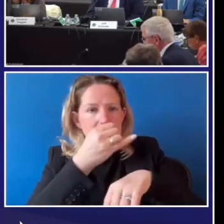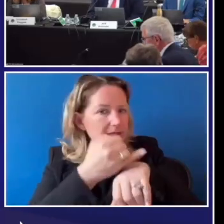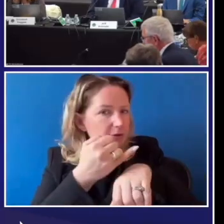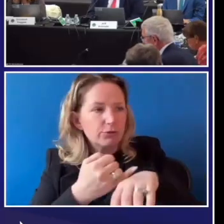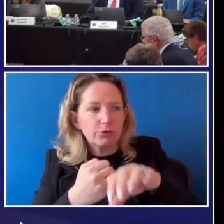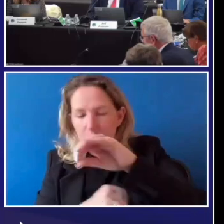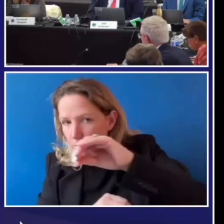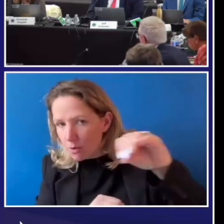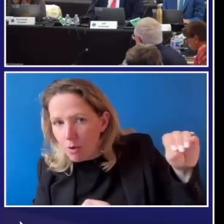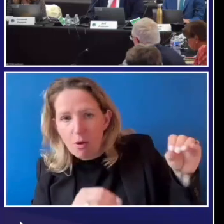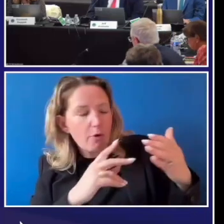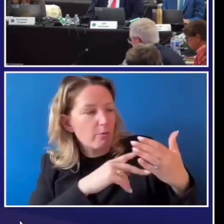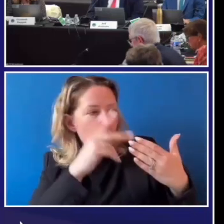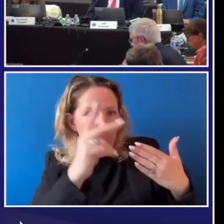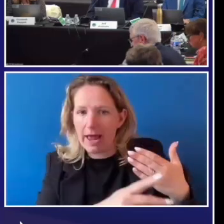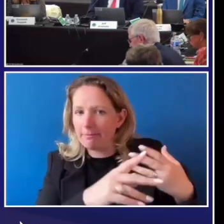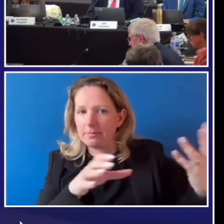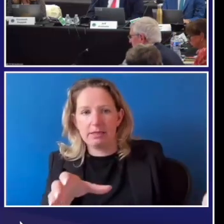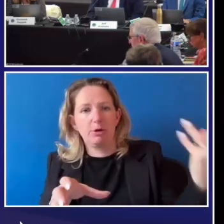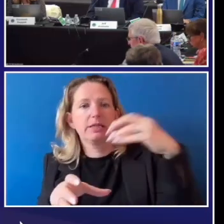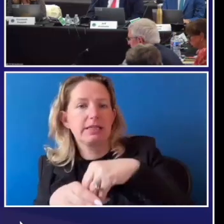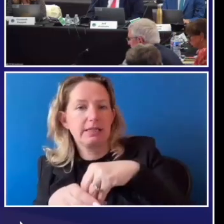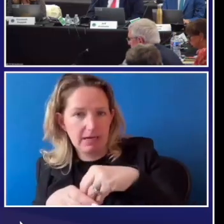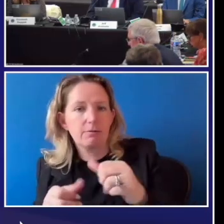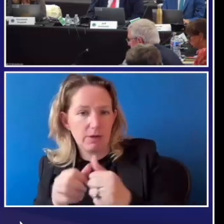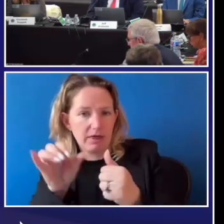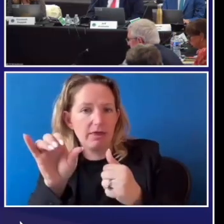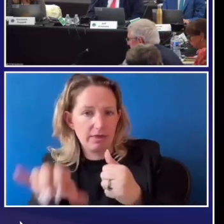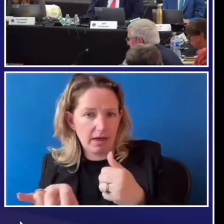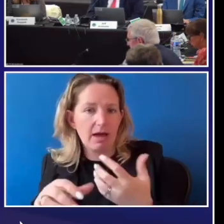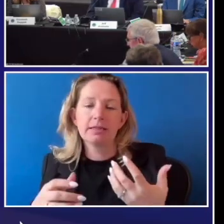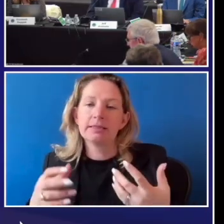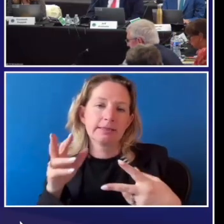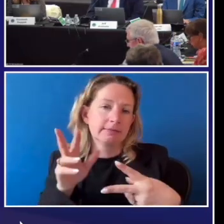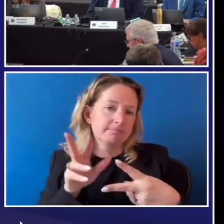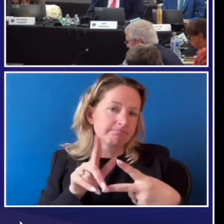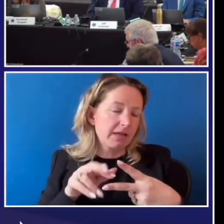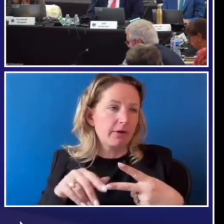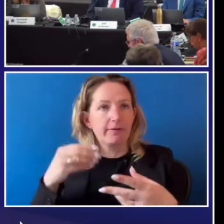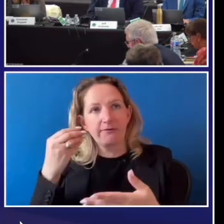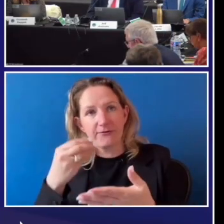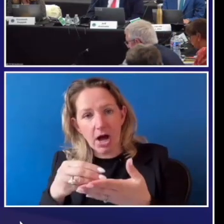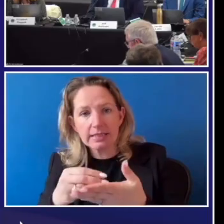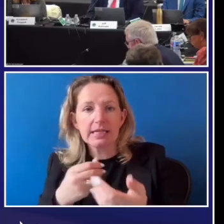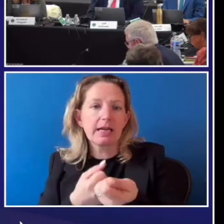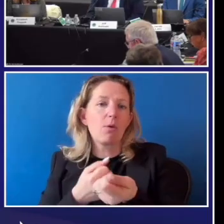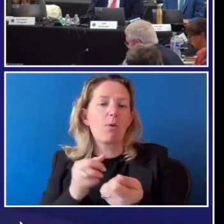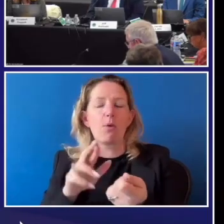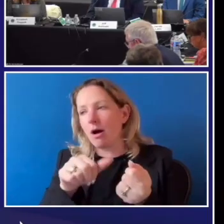in any other funding, um, either funding, um, or, or other programs um, at the federal level.